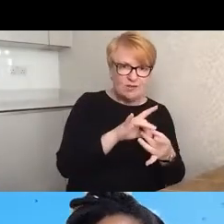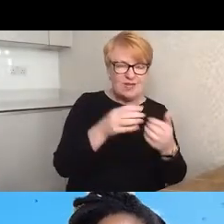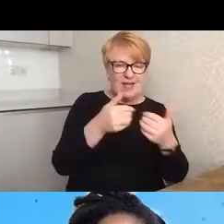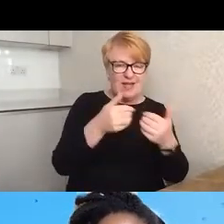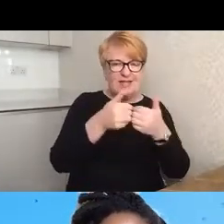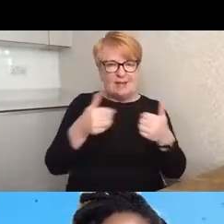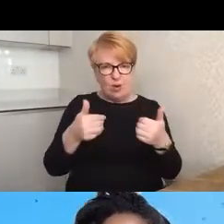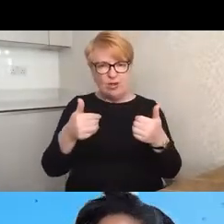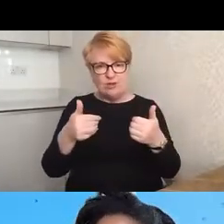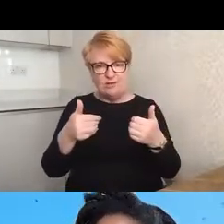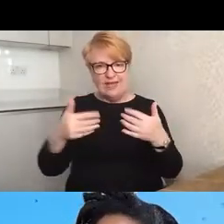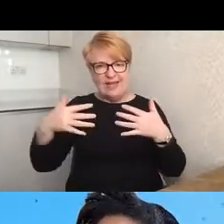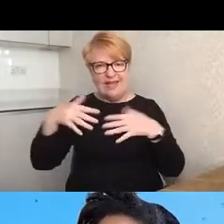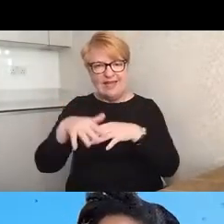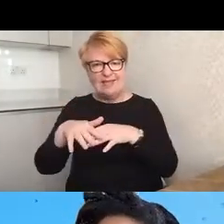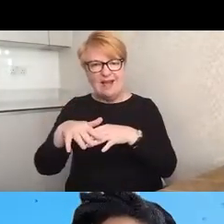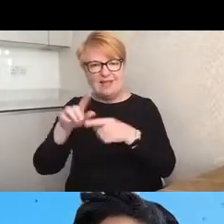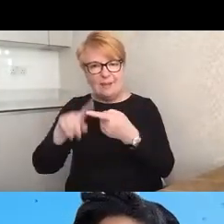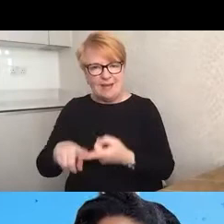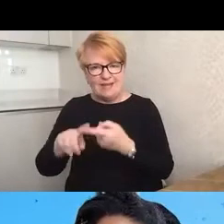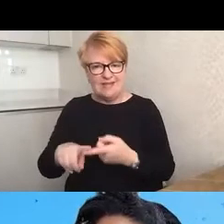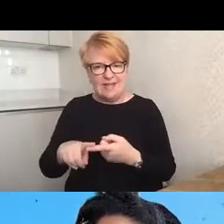I've thought a lot about this, since the invitation,